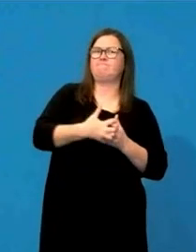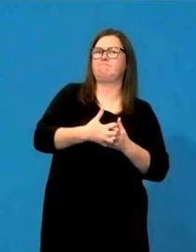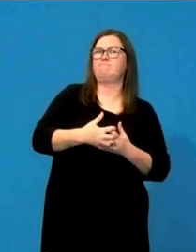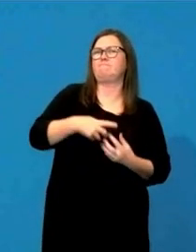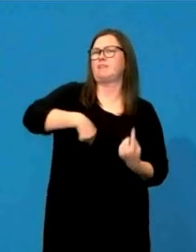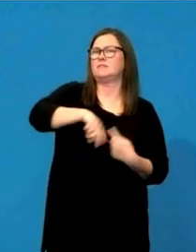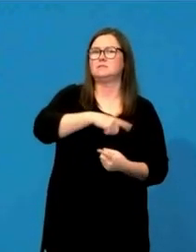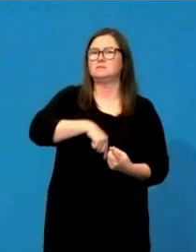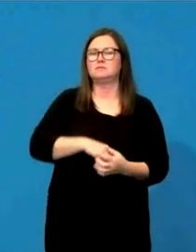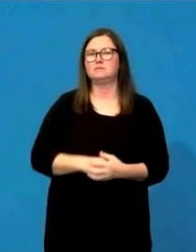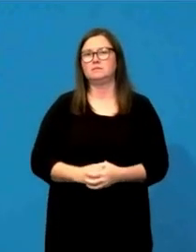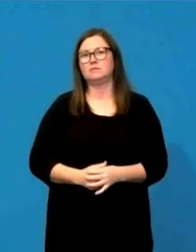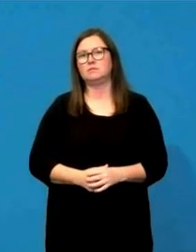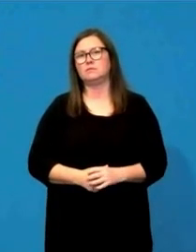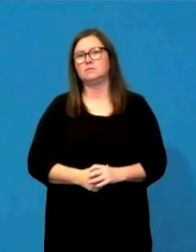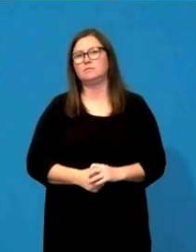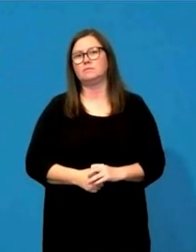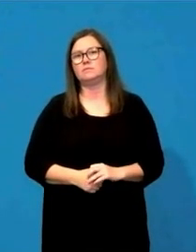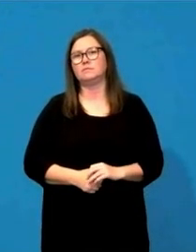You've used - you talked about the Homelands Movement.